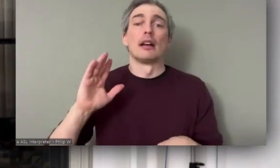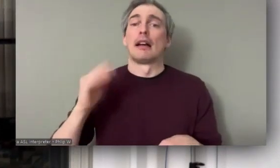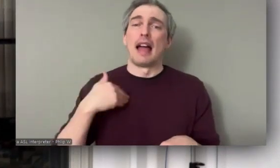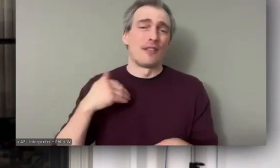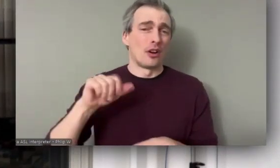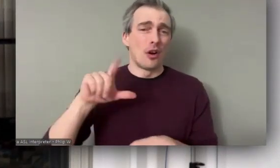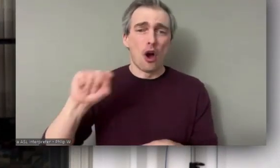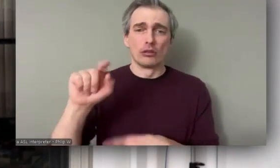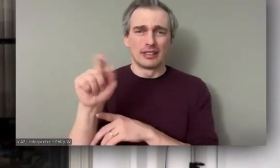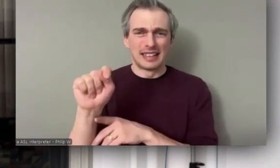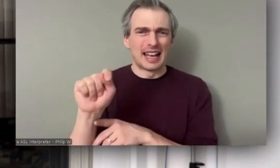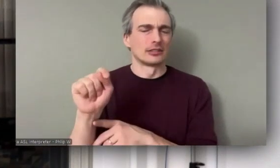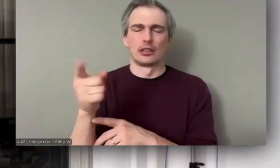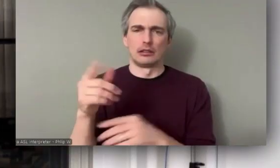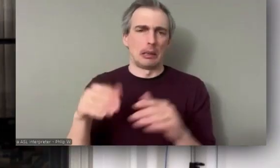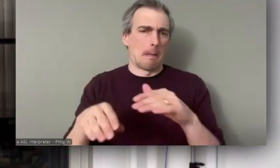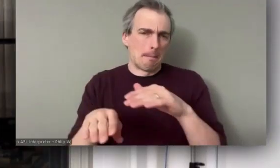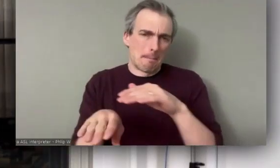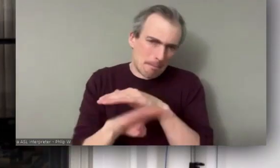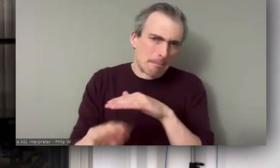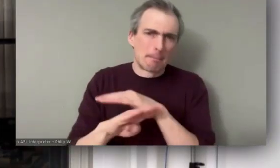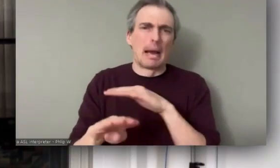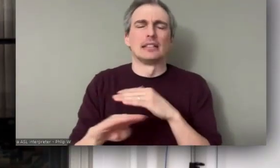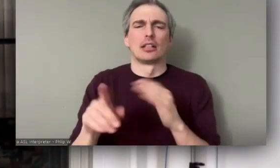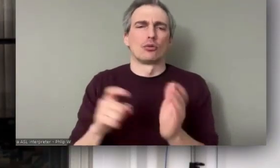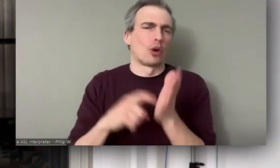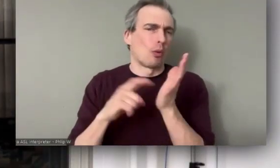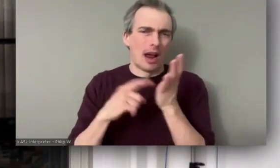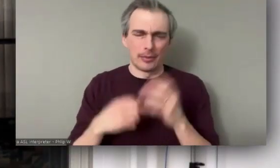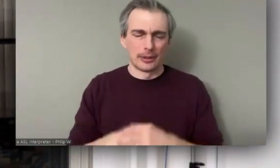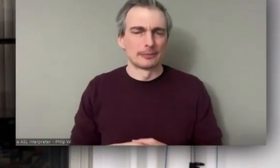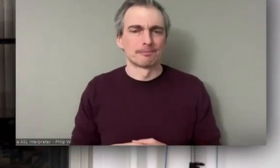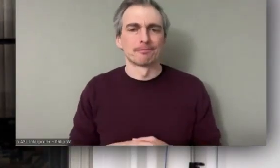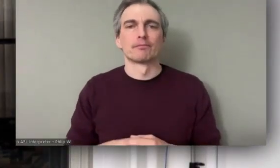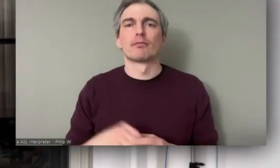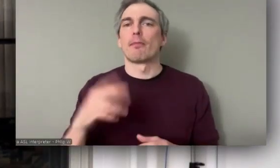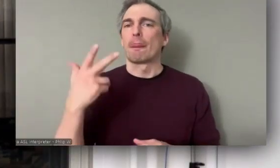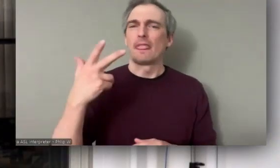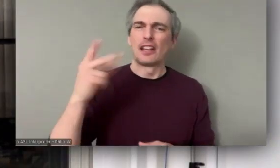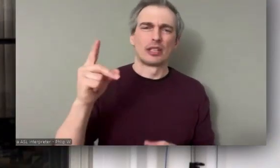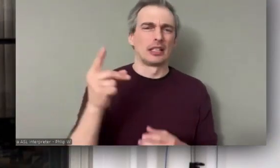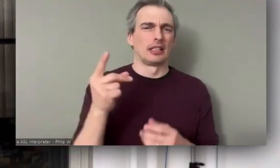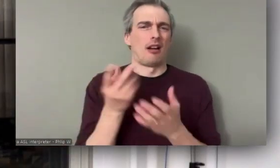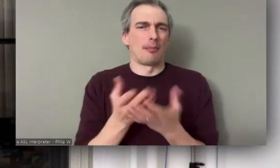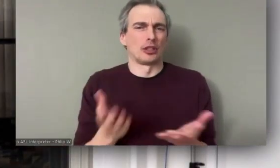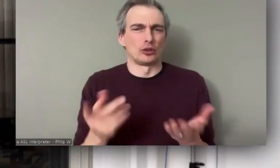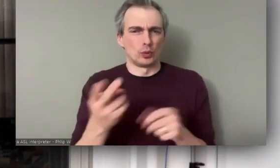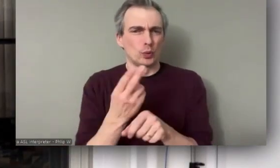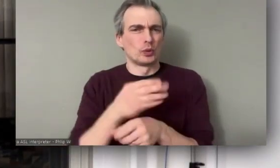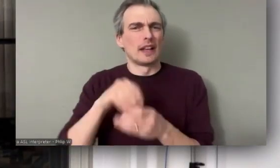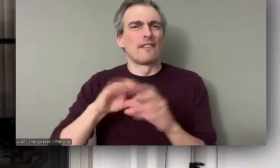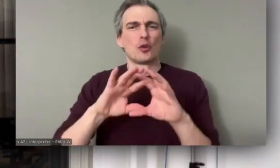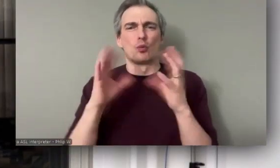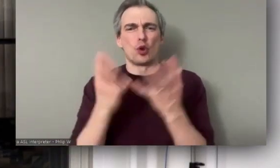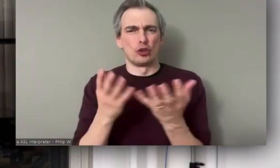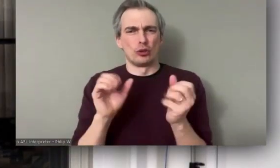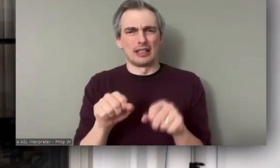So the 3D objects that you use in those worlds... There's ways to set these. But there is no standard, right?